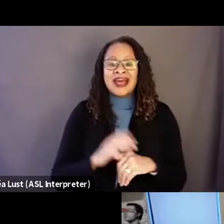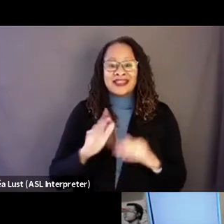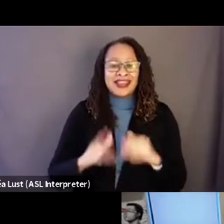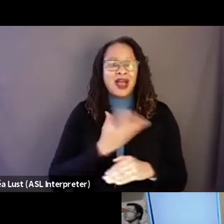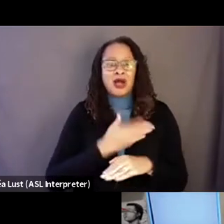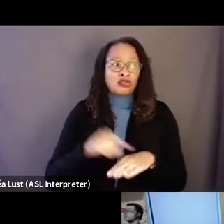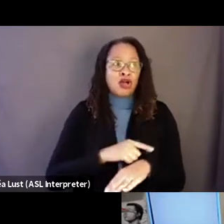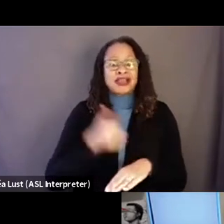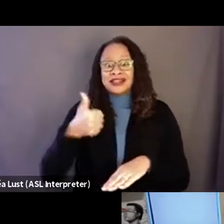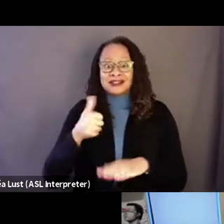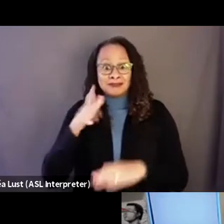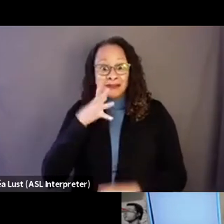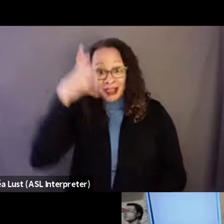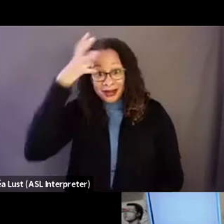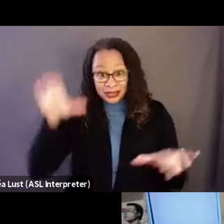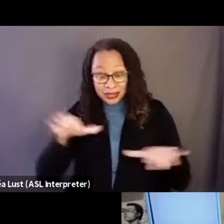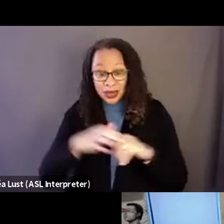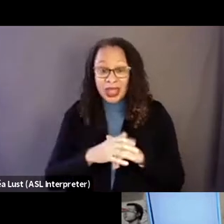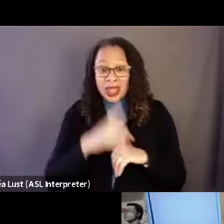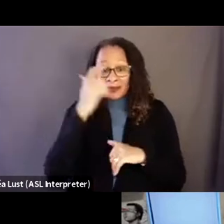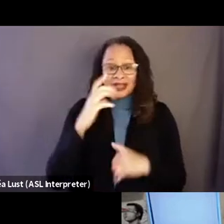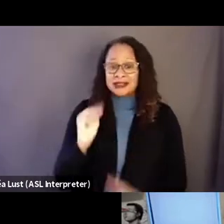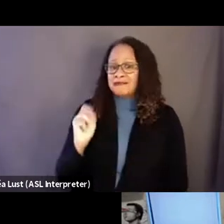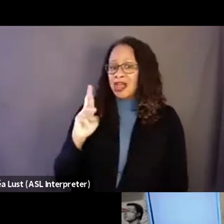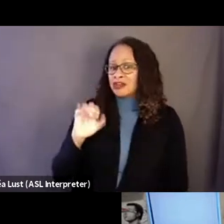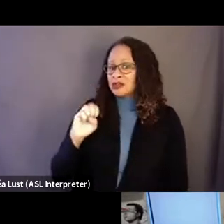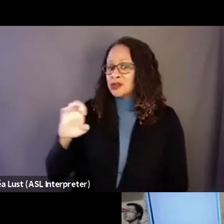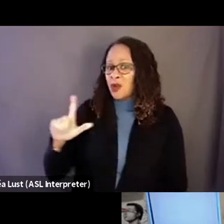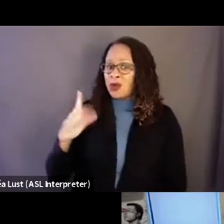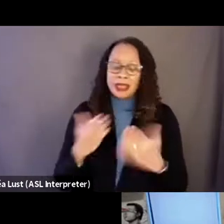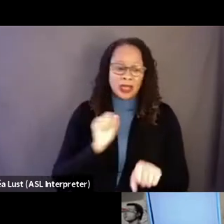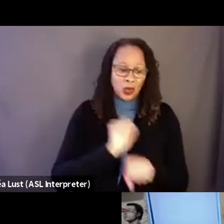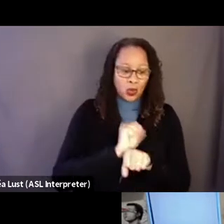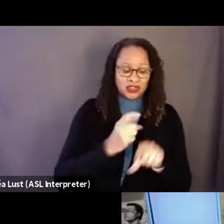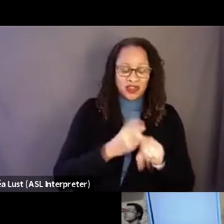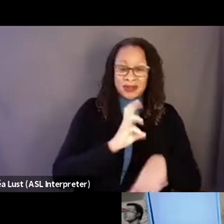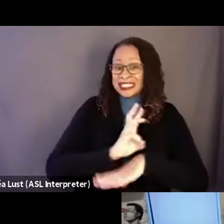because while Marisol might work from 6:00 in the morning to 10L00 at night,